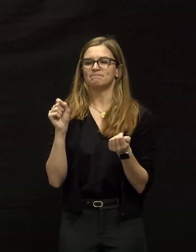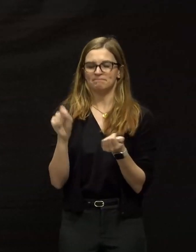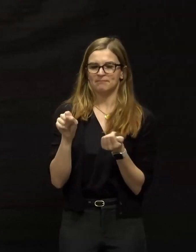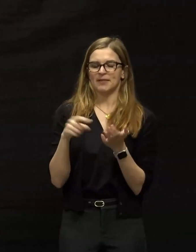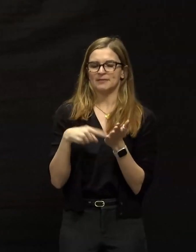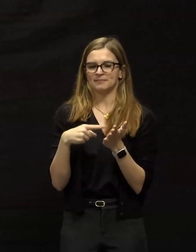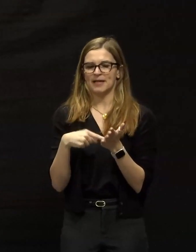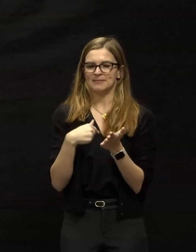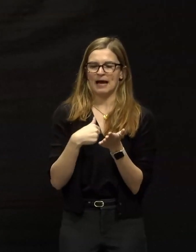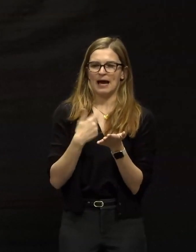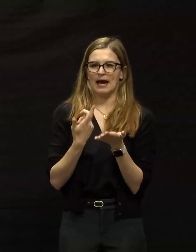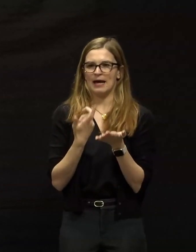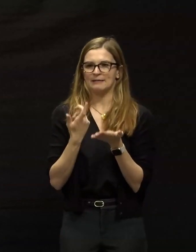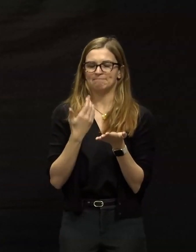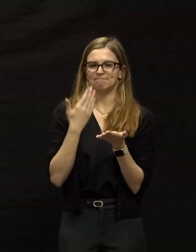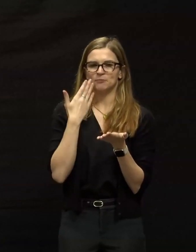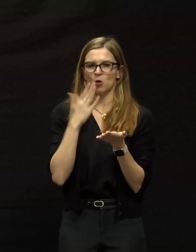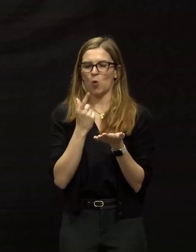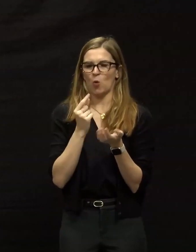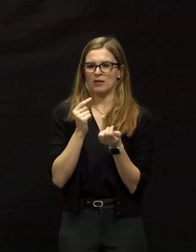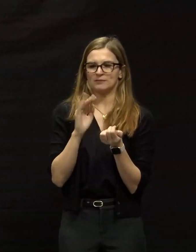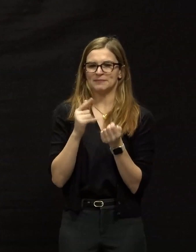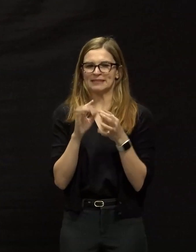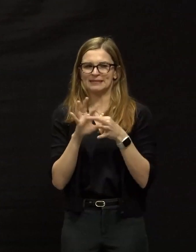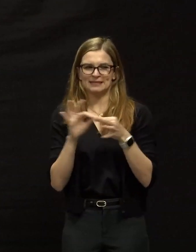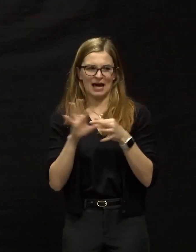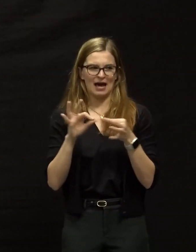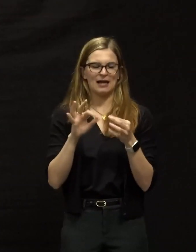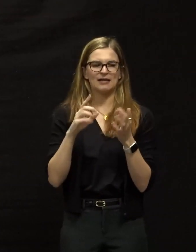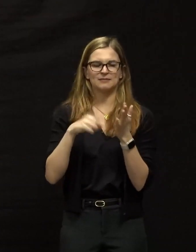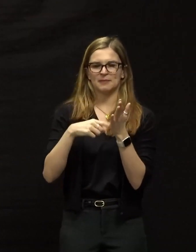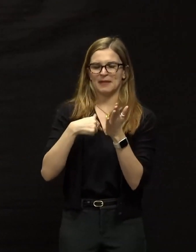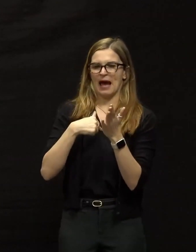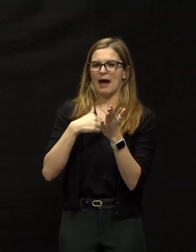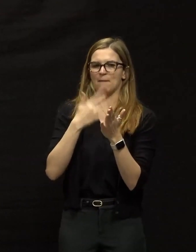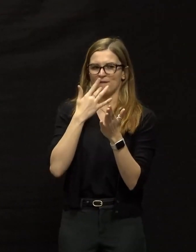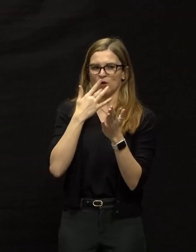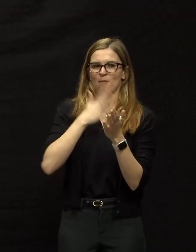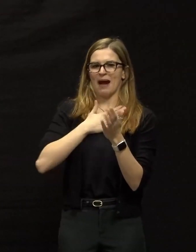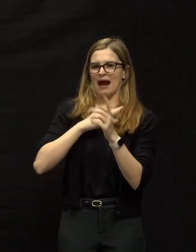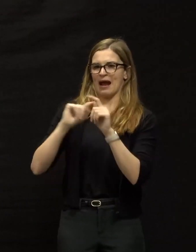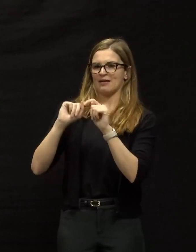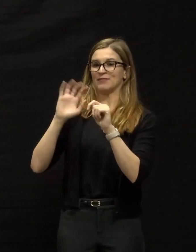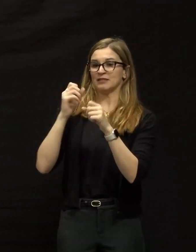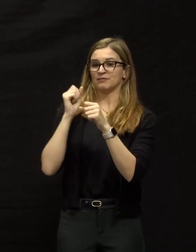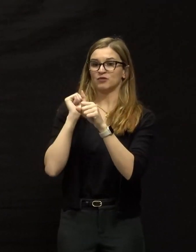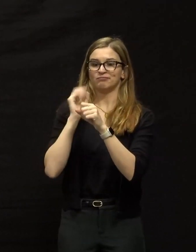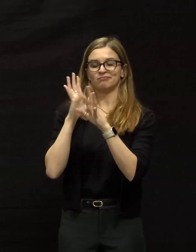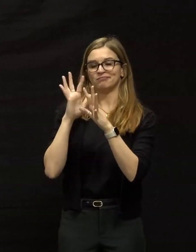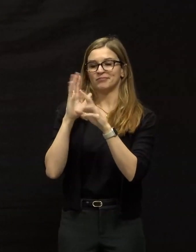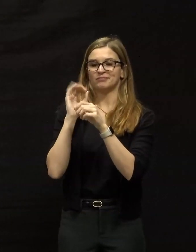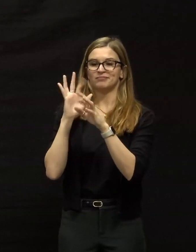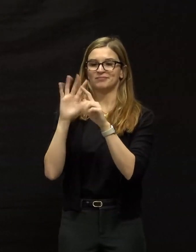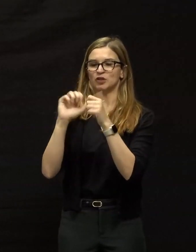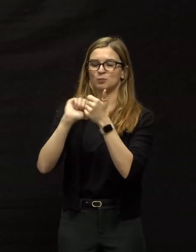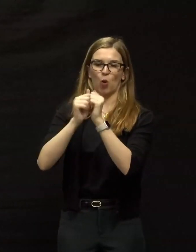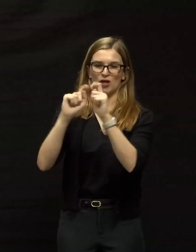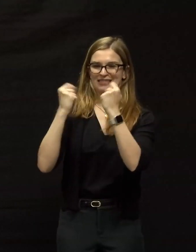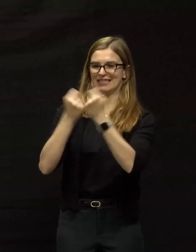after that statement was made. And sometimes, you know, the person can say, "I don't know what's being said. You know, and I would rather,